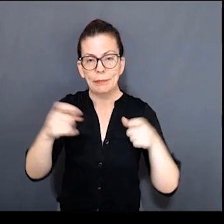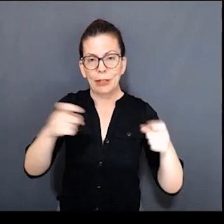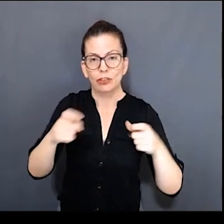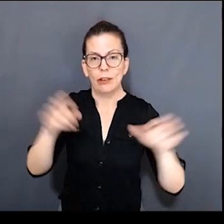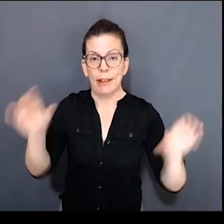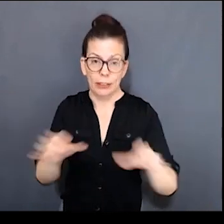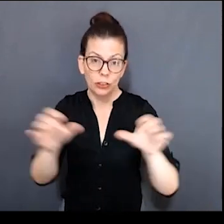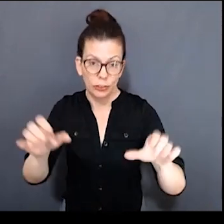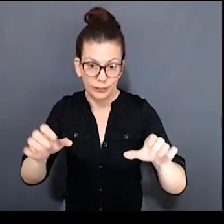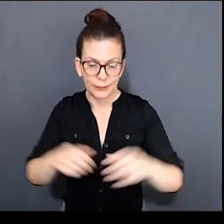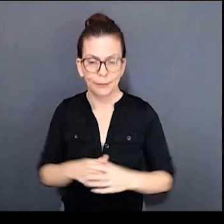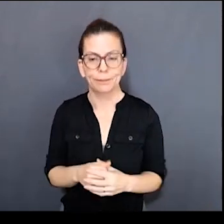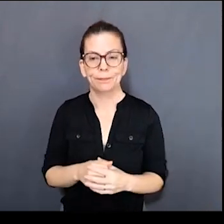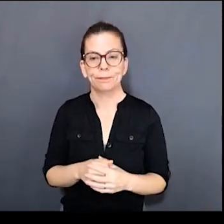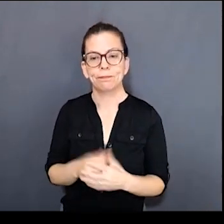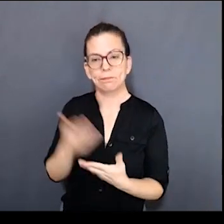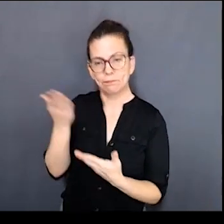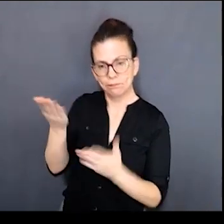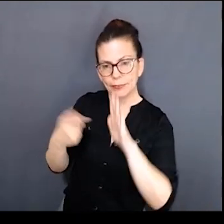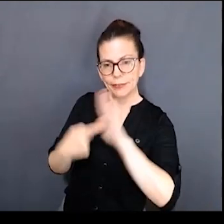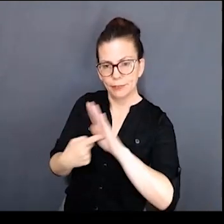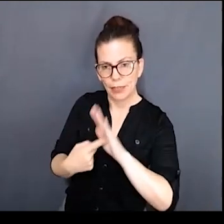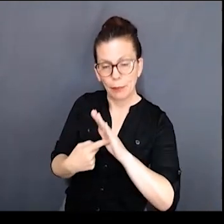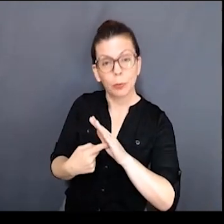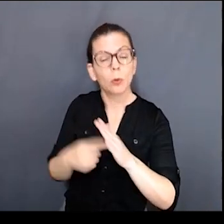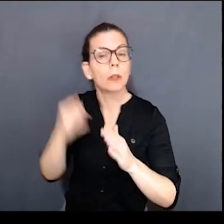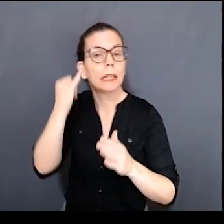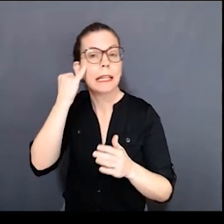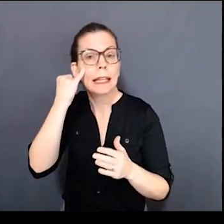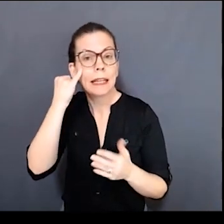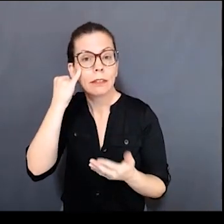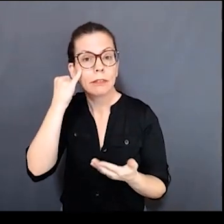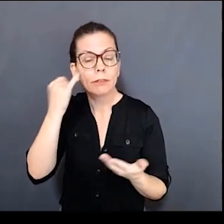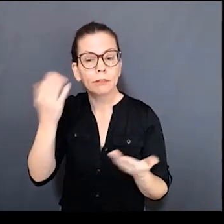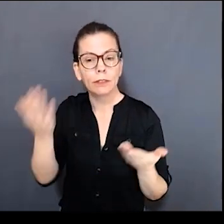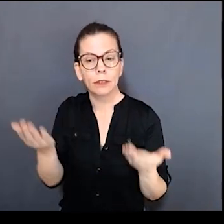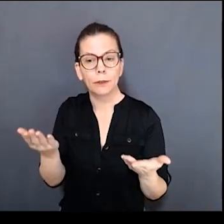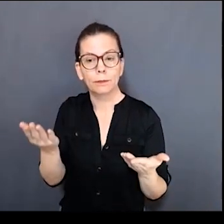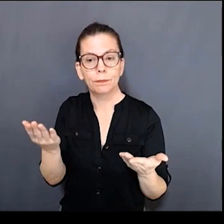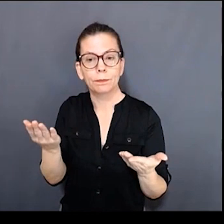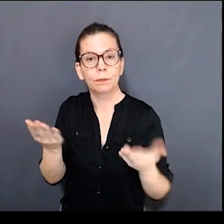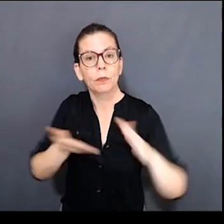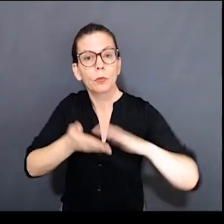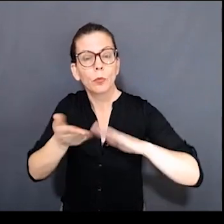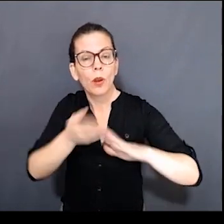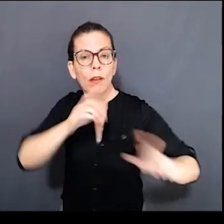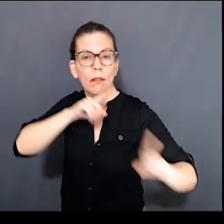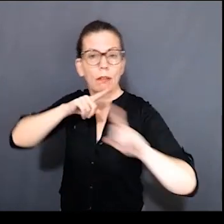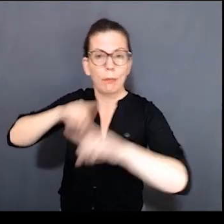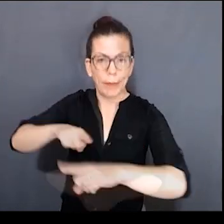actions here. So for example, if you say run a command,